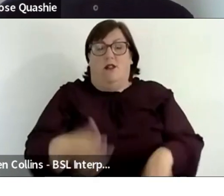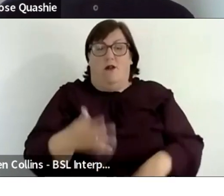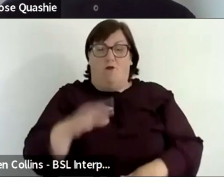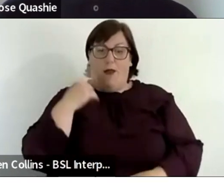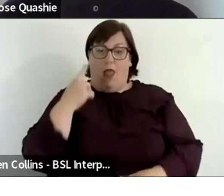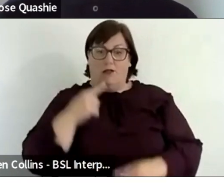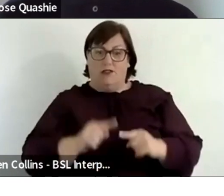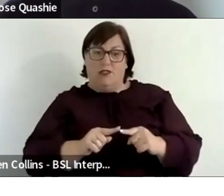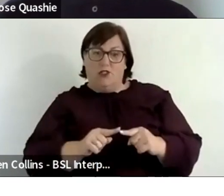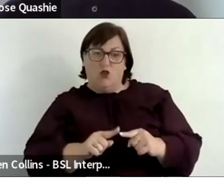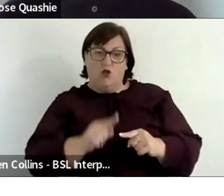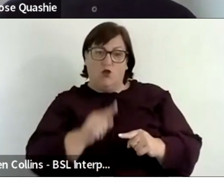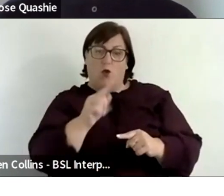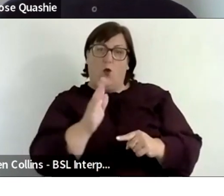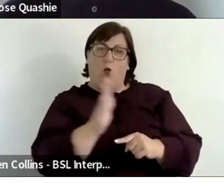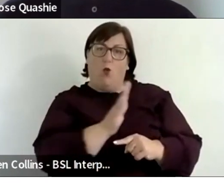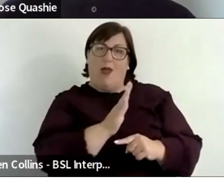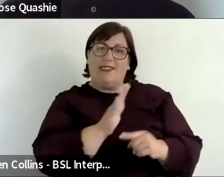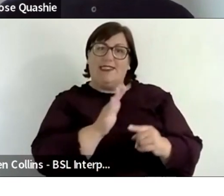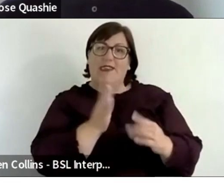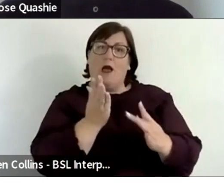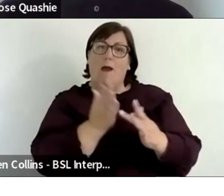flavour of some of the things we are doing currently across the programme.